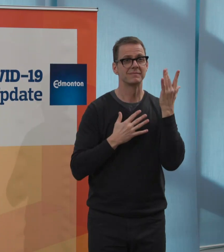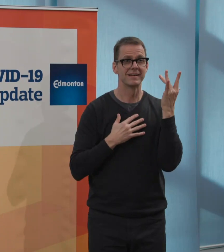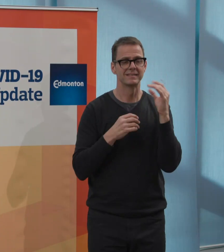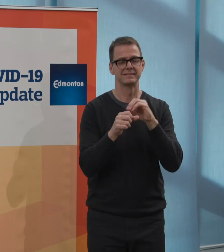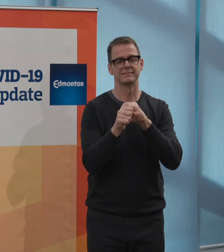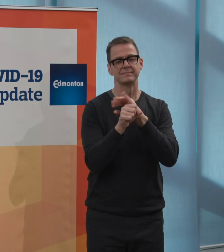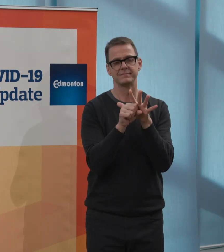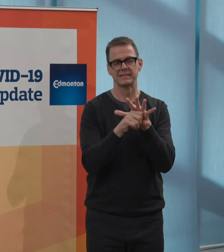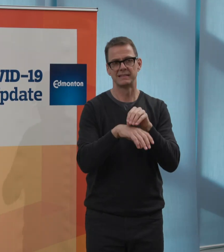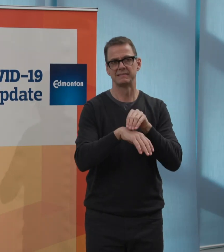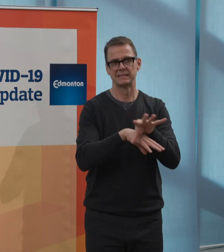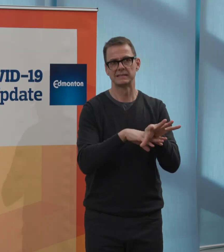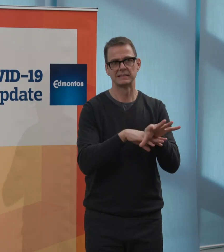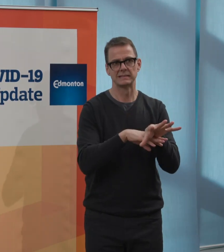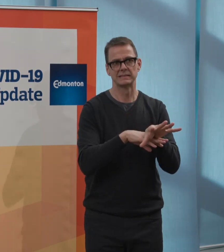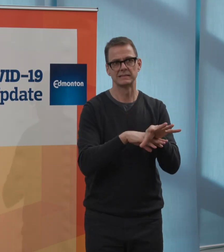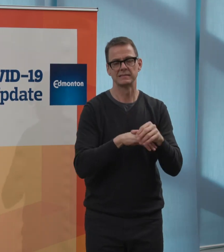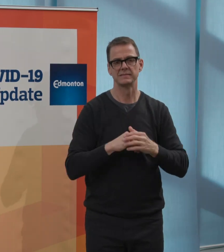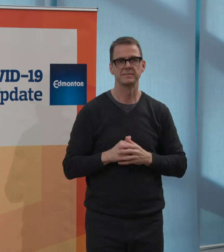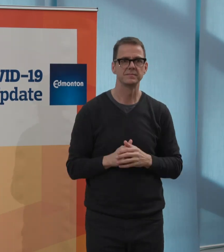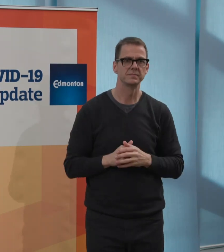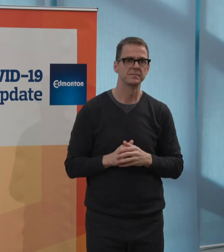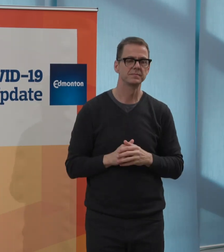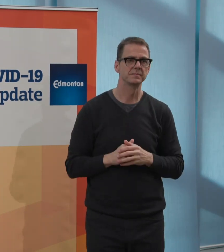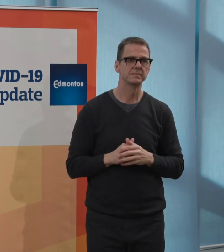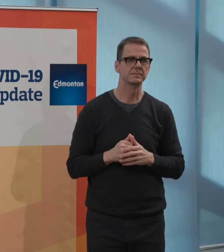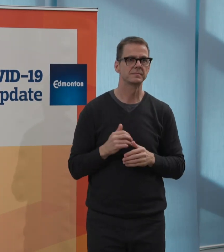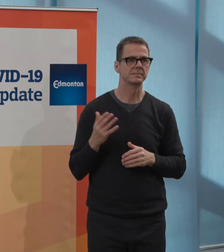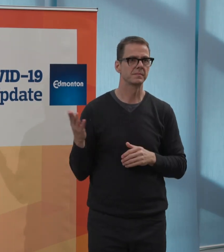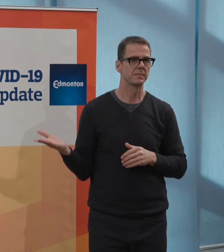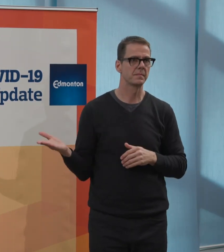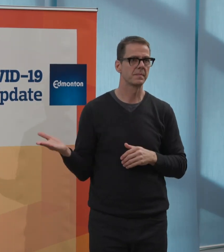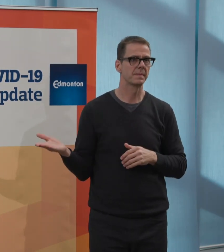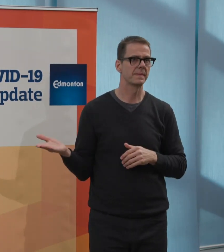questions are there any more from our online colleagues or from vinash in the